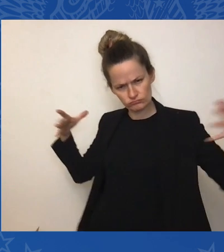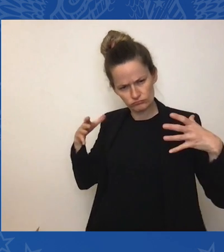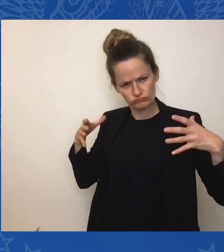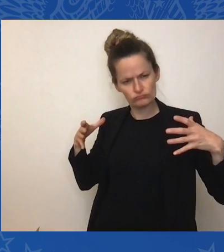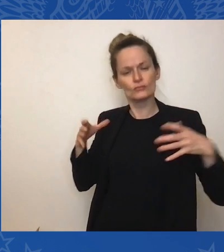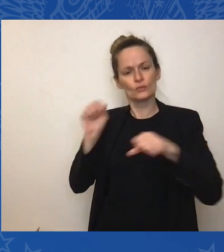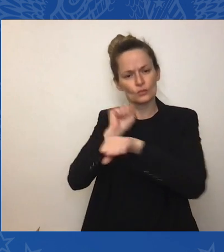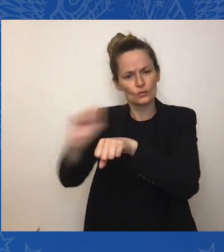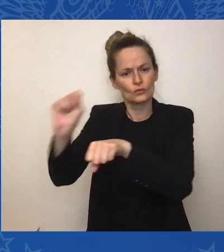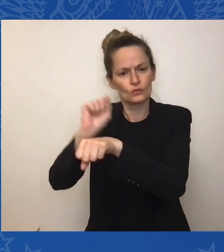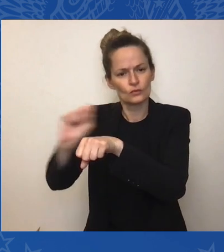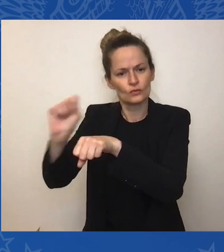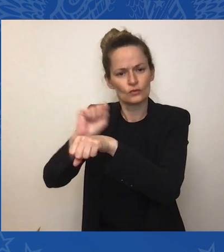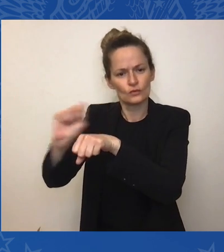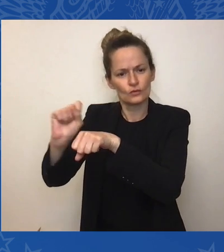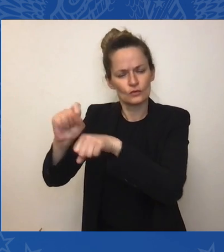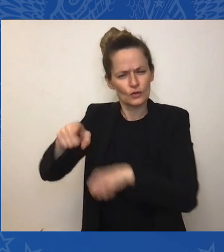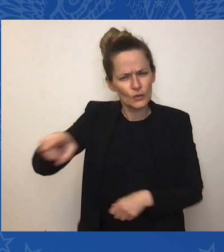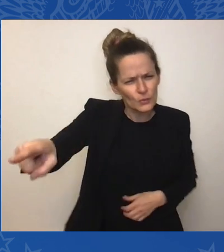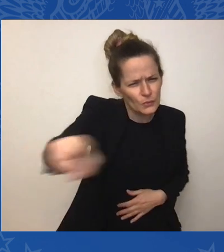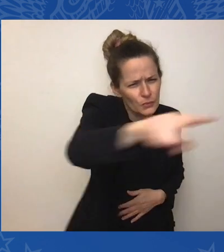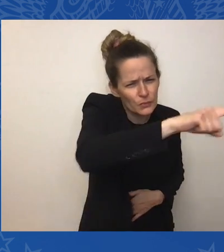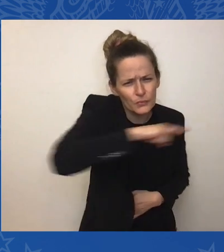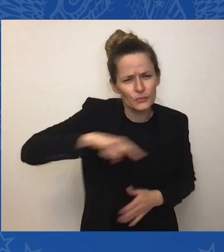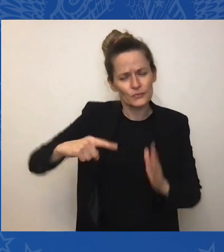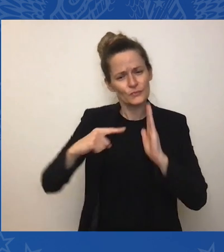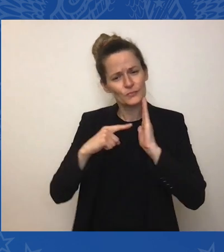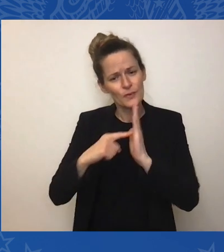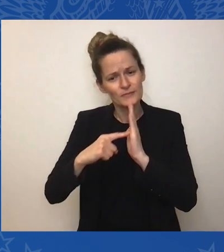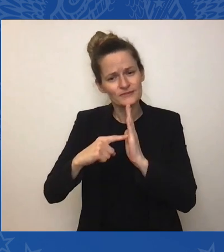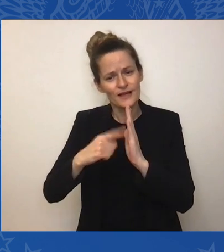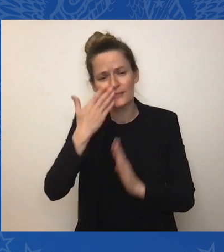a better America than we are today.